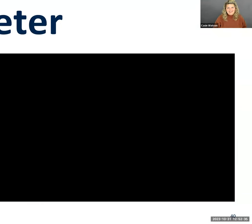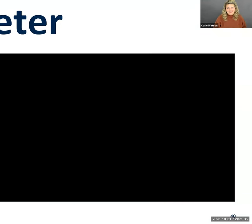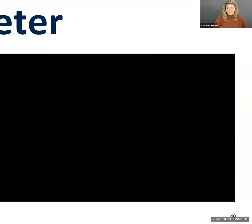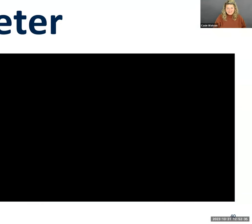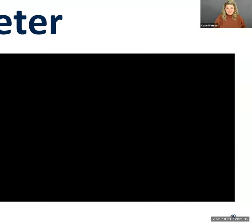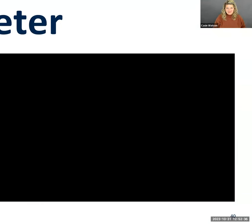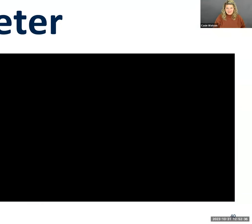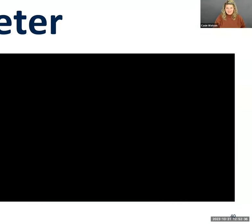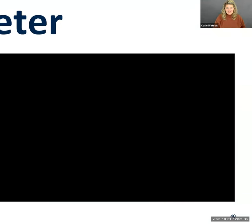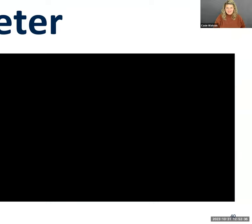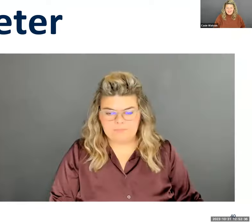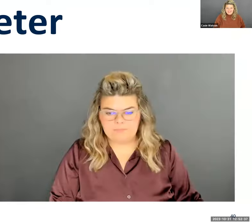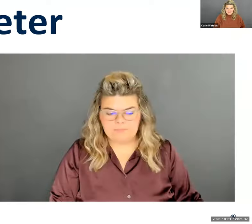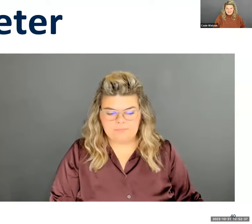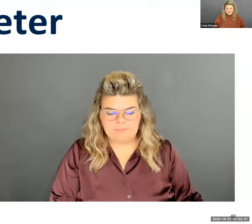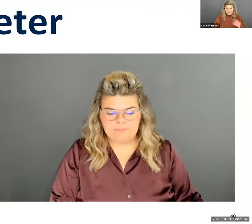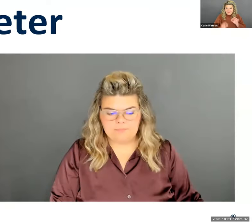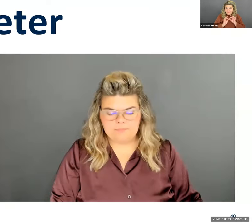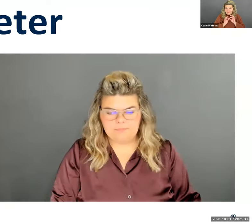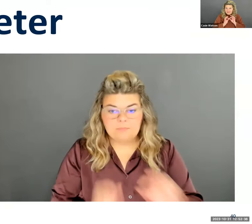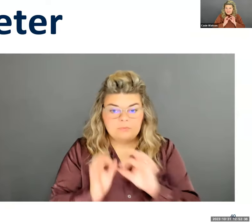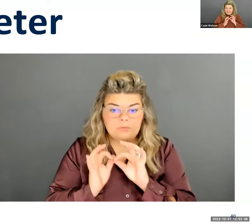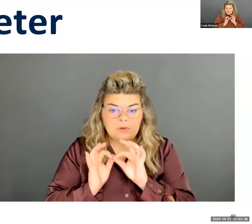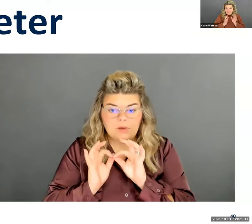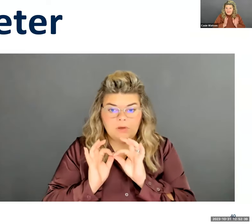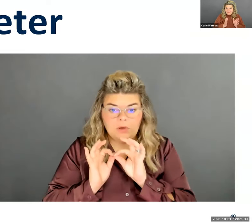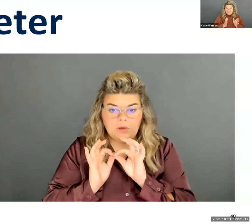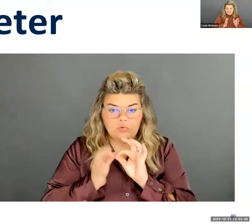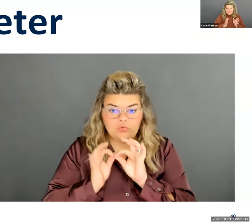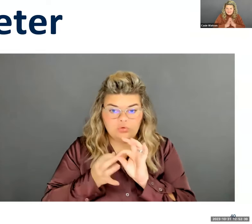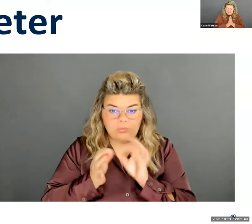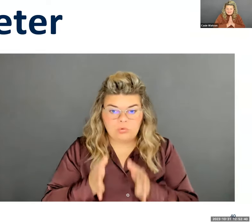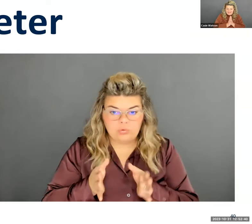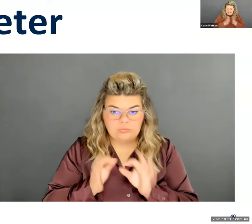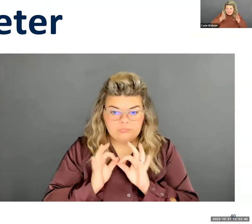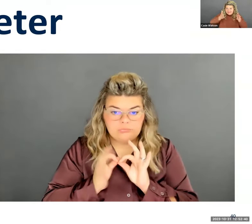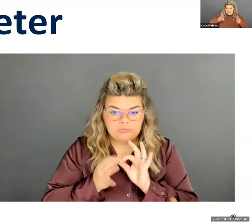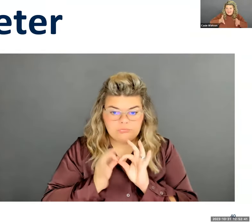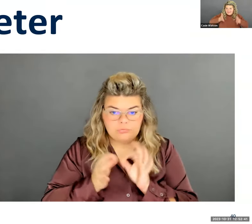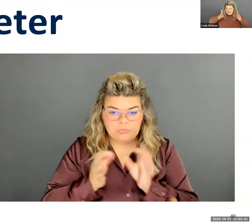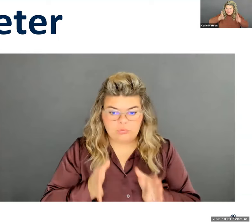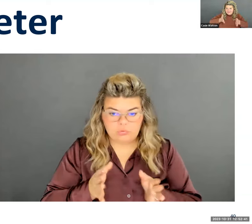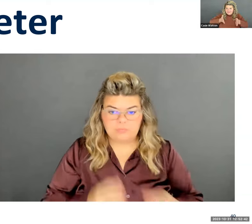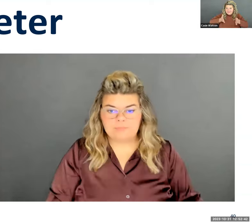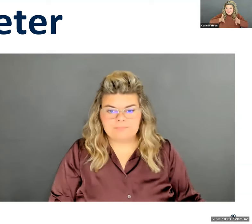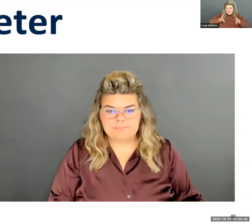And then interpreter, I just wanted to point out one grammatical thing about this, is this sign here,